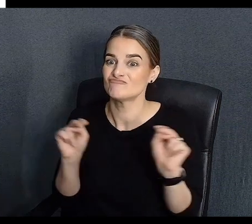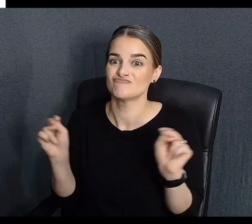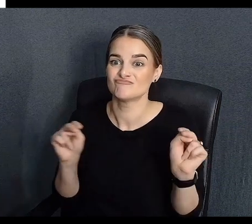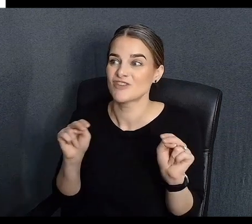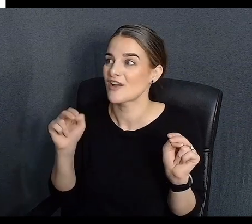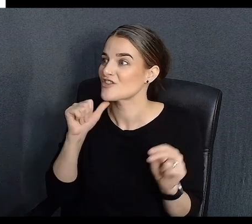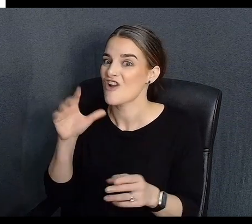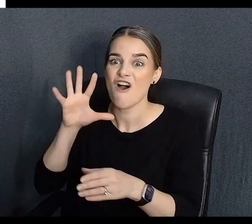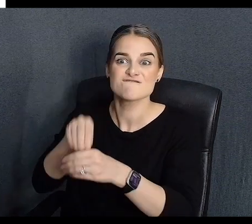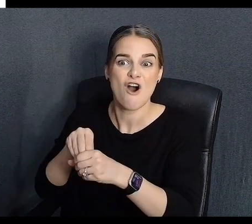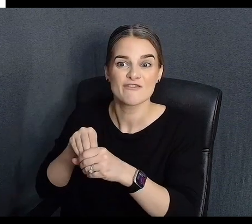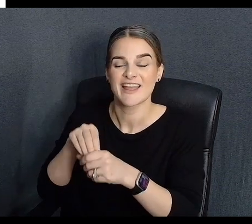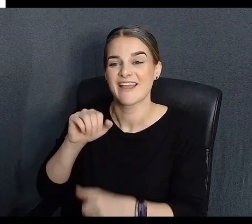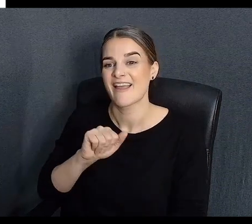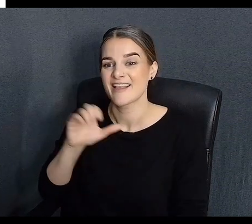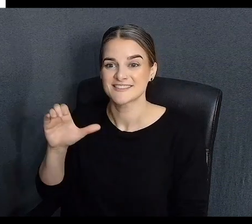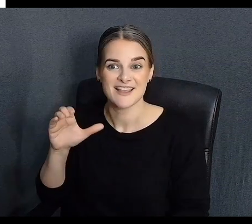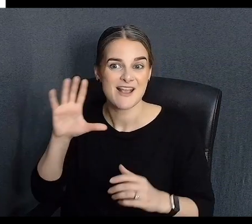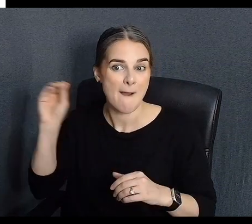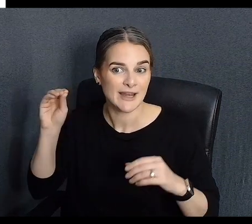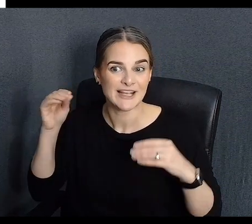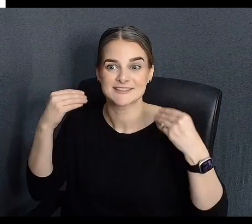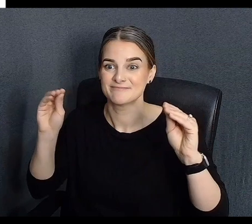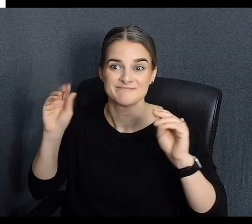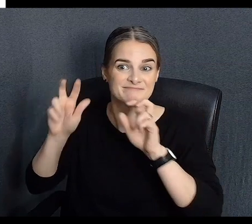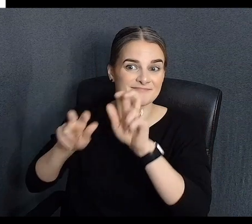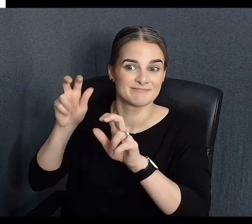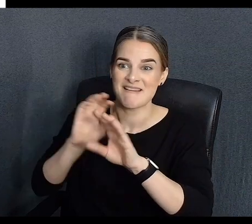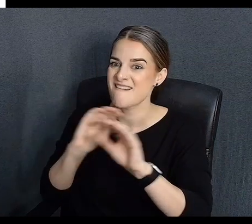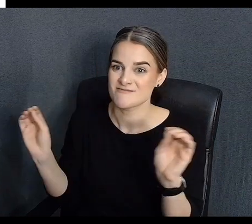with any of the AAC companies. And they're going to sign off on that report and send it,